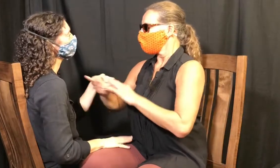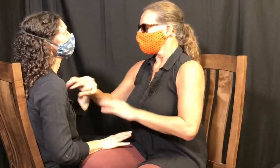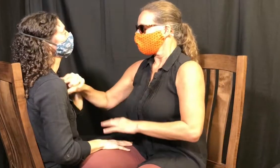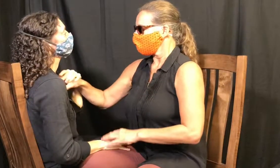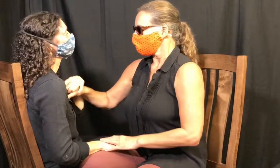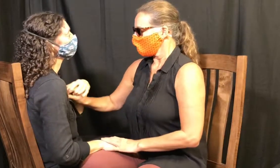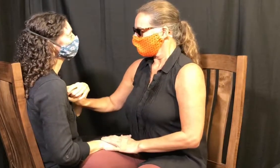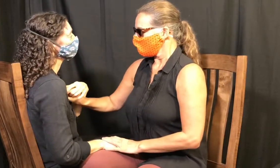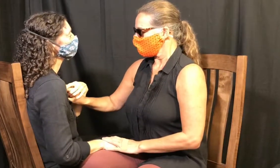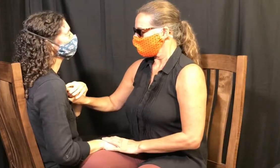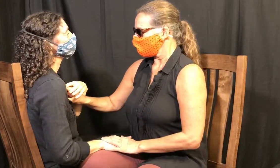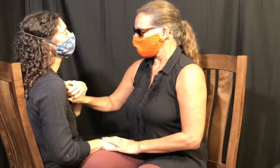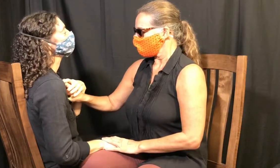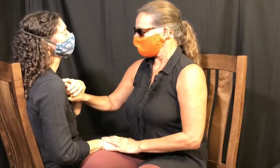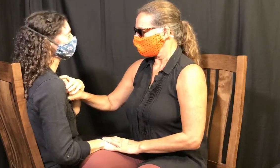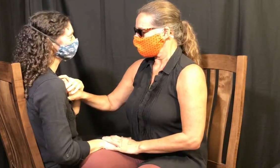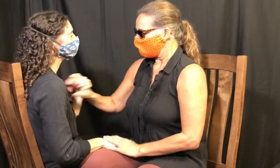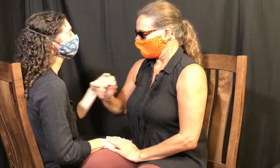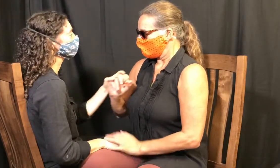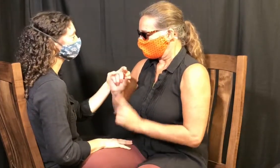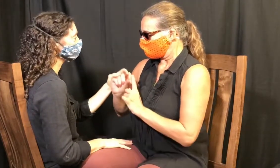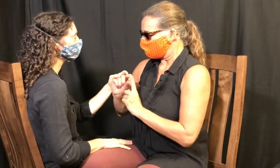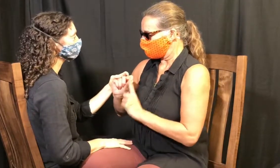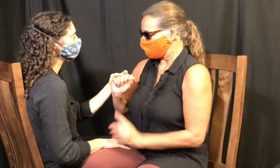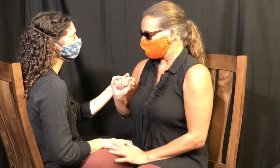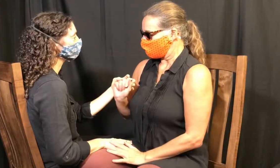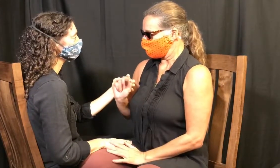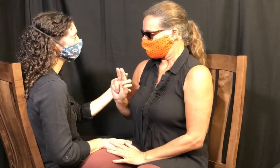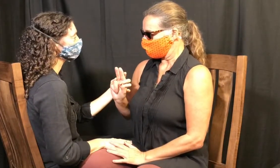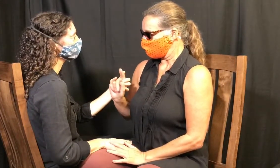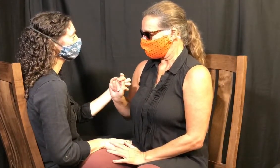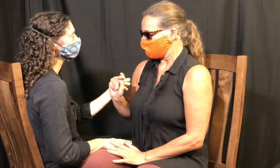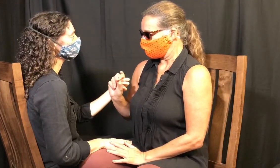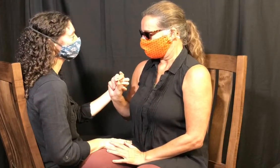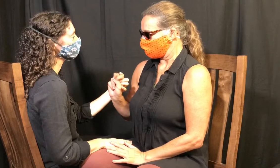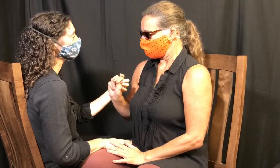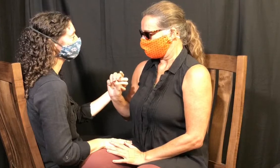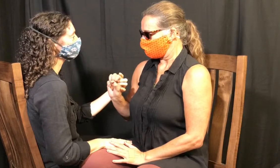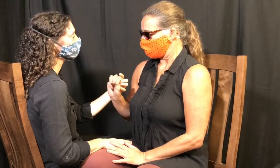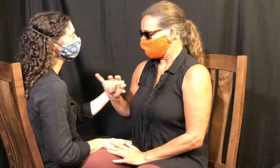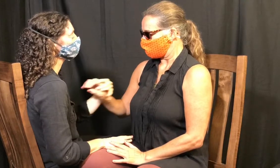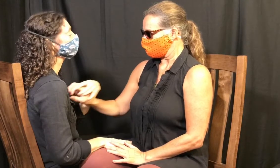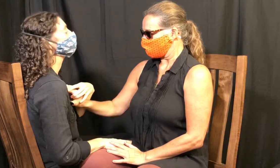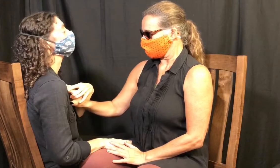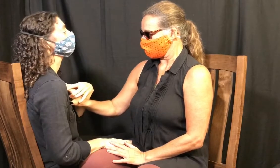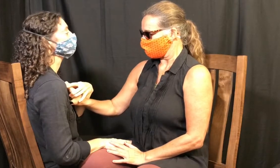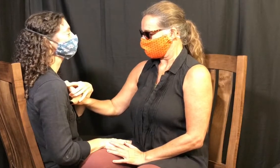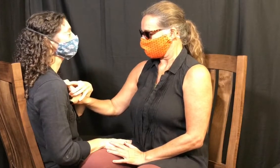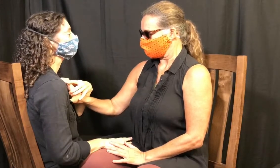This process starts at birth in human co-presence and continues as the child grows and gains social experiences with you.